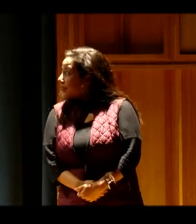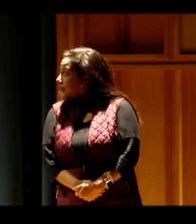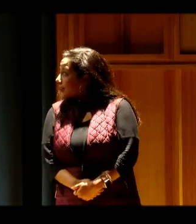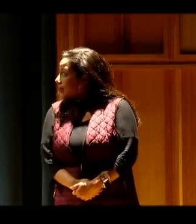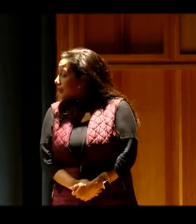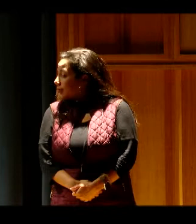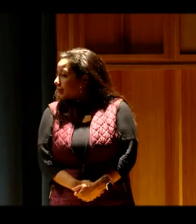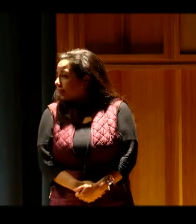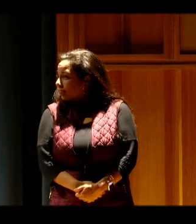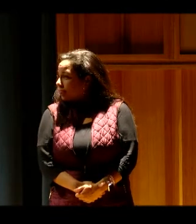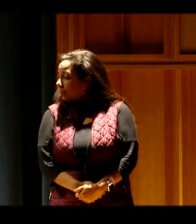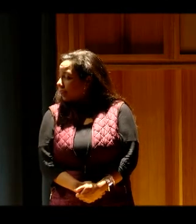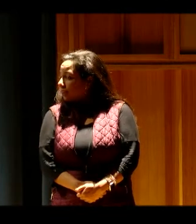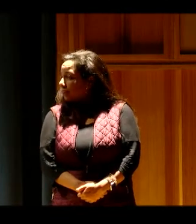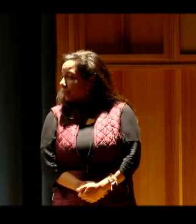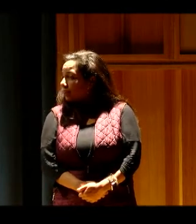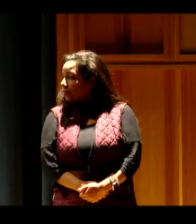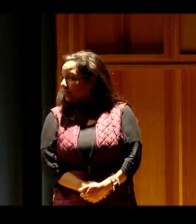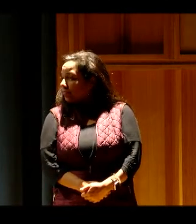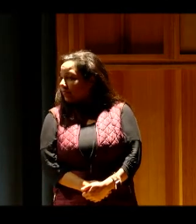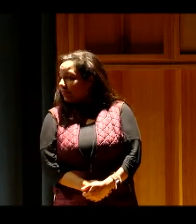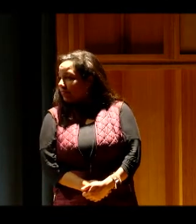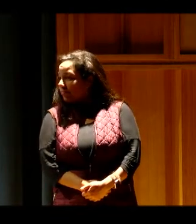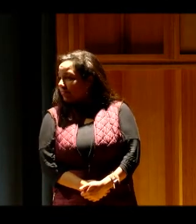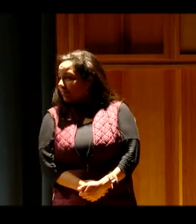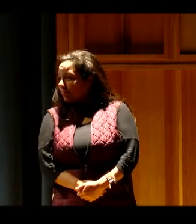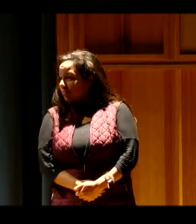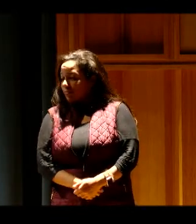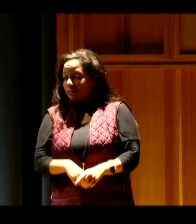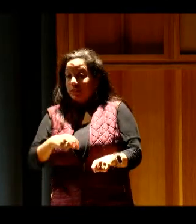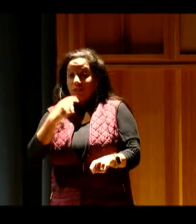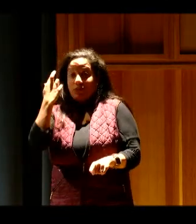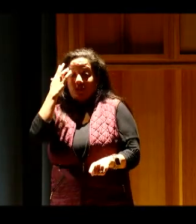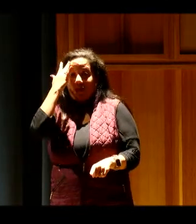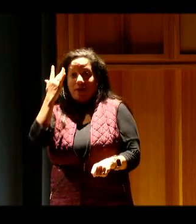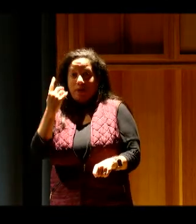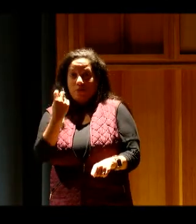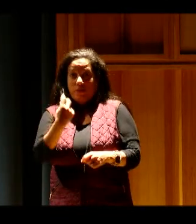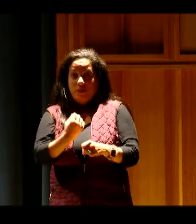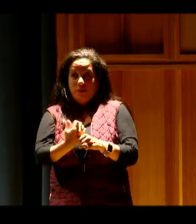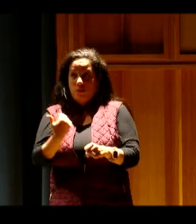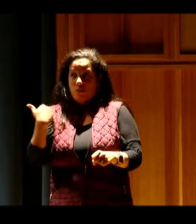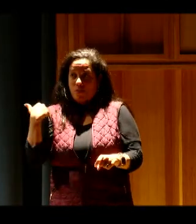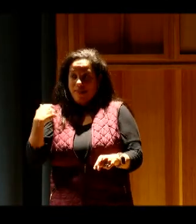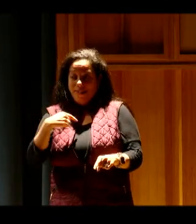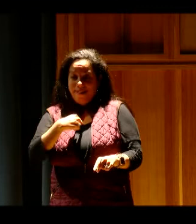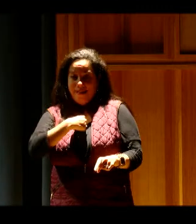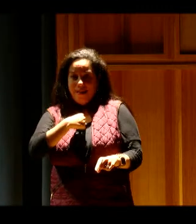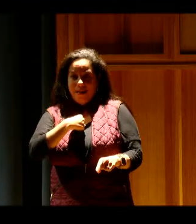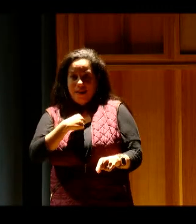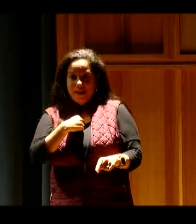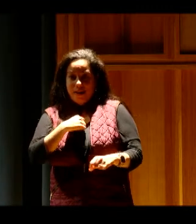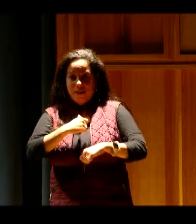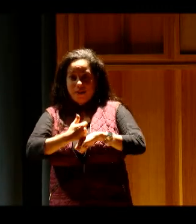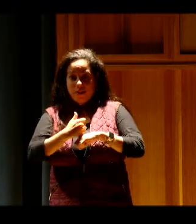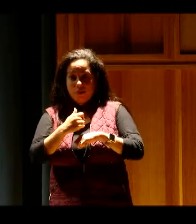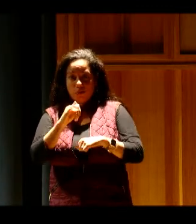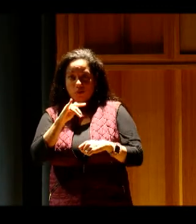This is in large part why 12 years ago I founded Julie's Bicycle.